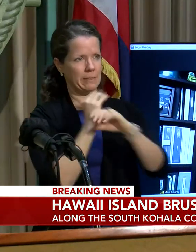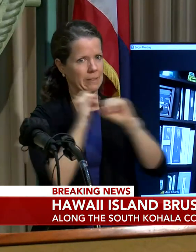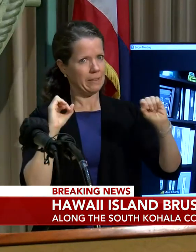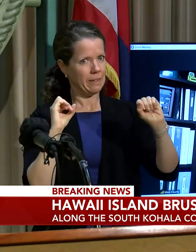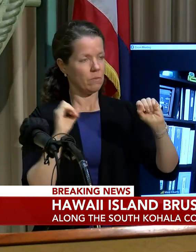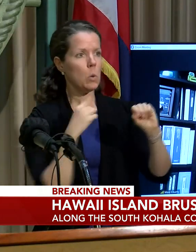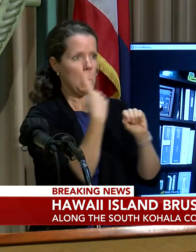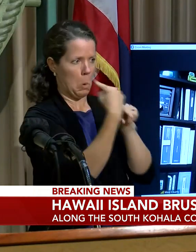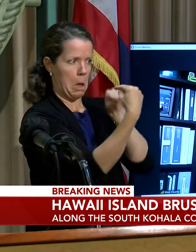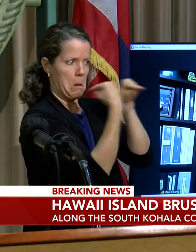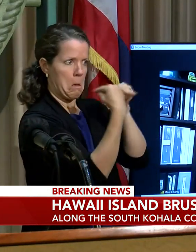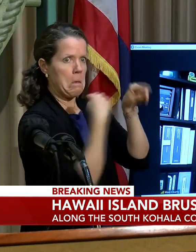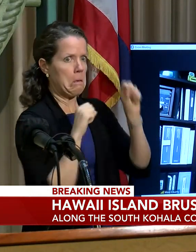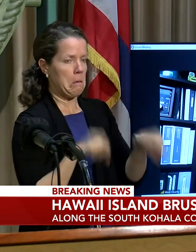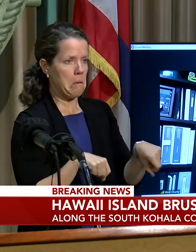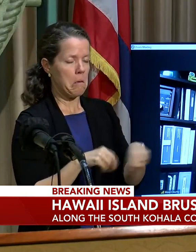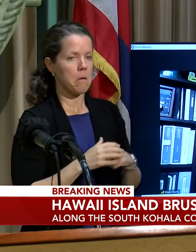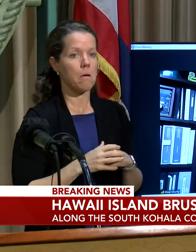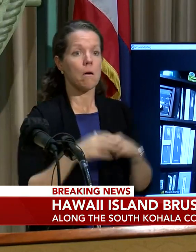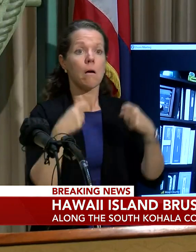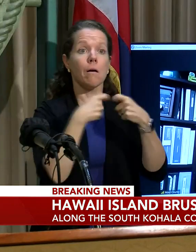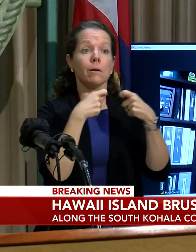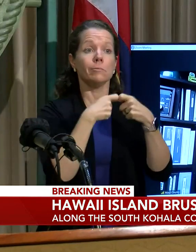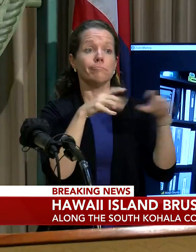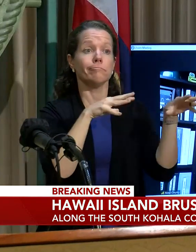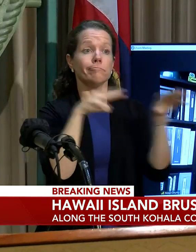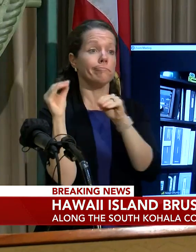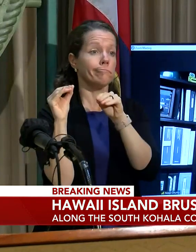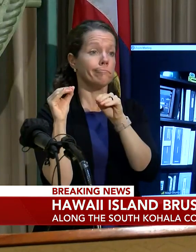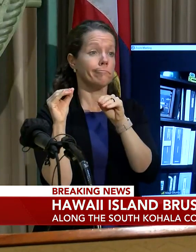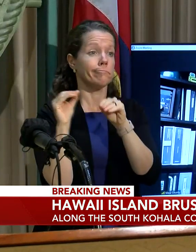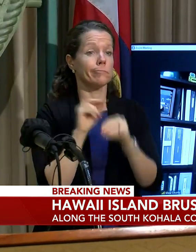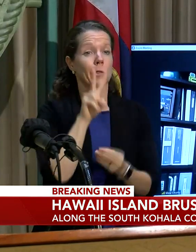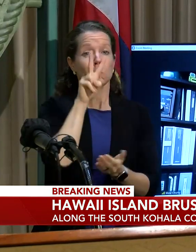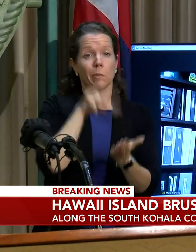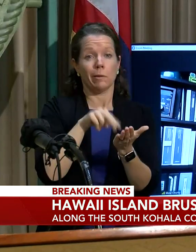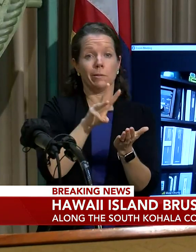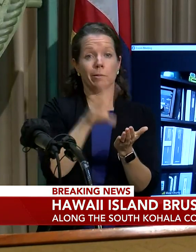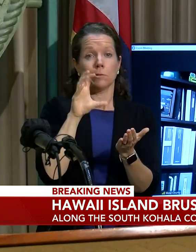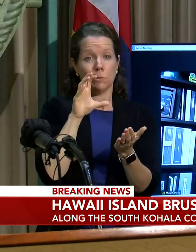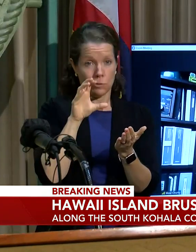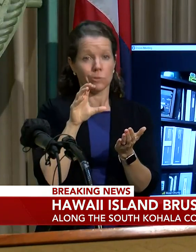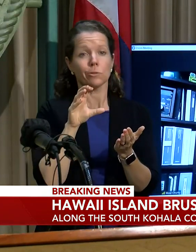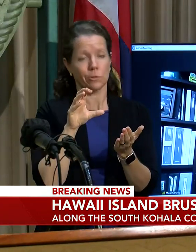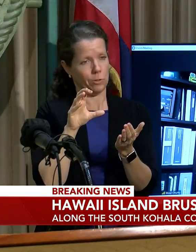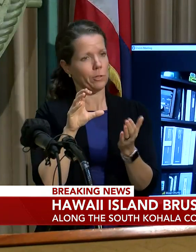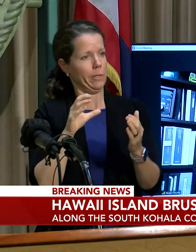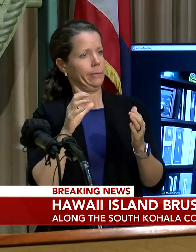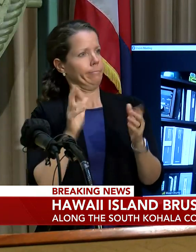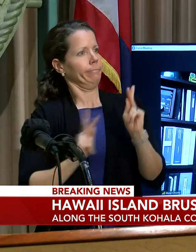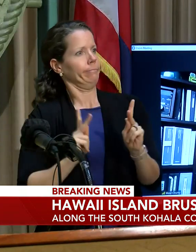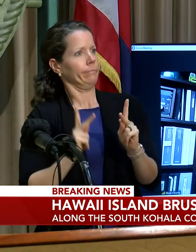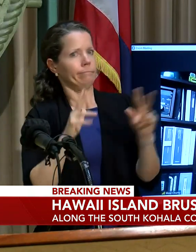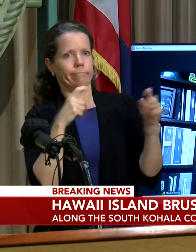WE'VE OPENED FIVE SHELTERS, AND AS WE'VE OPENED FIVE SHELTERS, AND AS A WE'VE OPENED FIVE SHELTERS, AND AS A RESULT WE'VE OPENED FIVE SHELTERS, AND AS A RESULT OF WE'VE OPENED FIVE SHELTERS, AND AS A RESULT OF THAT, WE'VE OPENED FIVE SHELTERS, AND AS A RESULT OF THAT, OUR WE'VE OPENED FIVE SHELTERS, AND AS A RESULT OF THAT, OUR WEST AS A RESULT OF THAT, OUR WEST AS A RESULT OF THAT, OUR WEST SIDE AS A RESULT OF THAT, OUR WEST SIDE OF AS A RESULT OF THAT, OUR WEST SIDE OF OUR AS A RESULT OF THAT, OUR WEST SIDE OF OUR ISLAND, AS A RESULT OF THAT, OUR WEST SIDE OF OUR ISLAND, LAHAINA SIDE OF OUR ISLAND, LAHAINA SIDE OF OUR ISLAND, LAHAINA AREA,